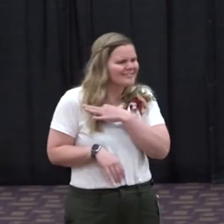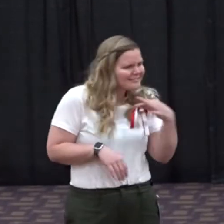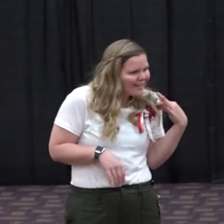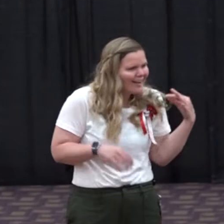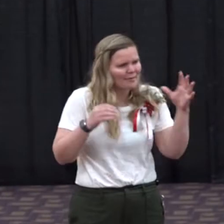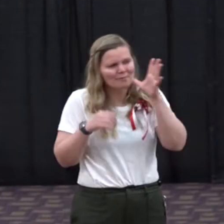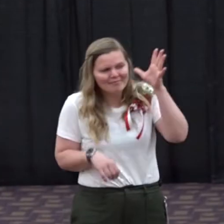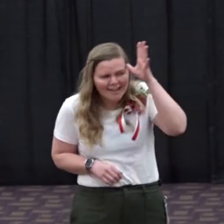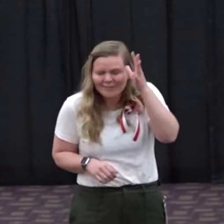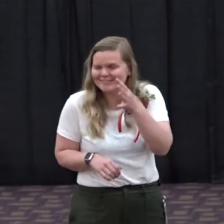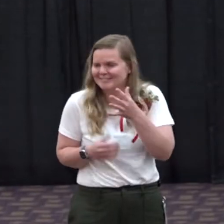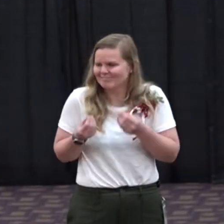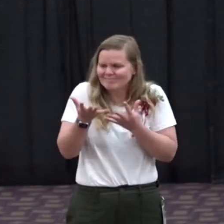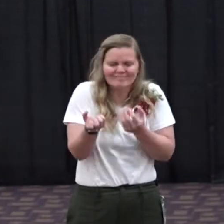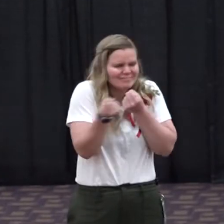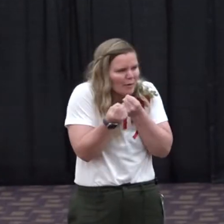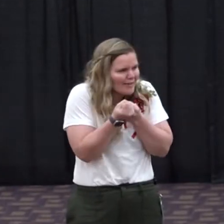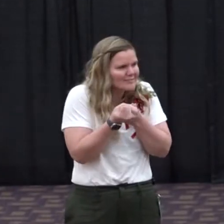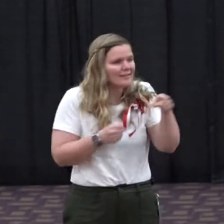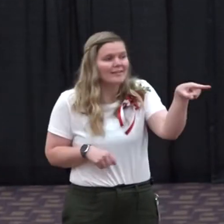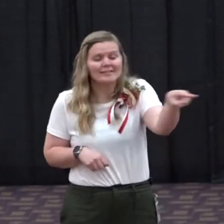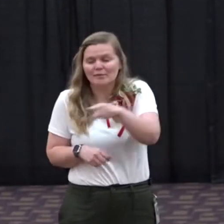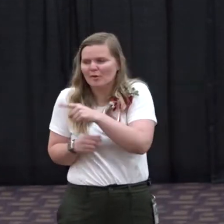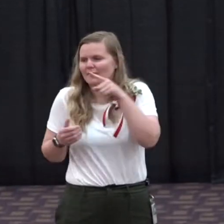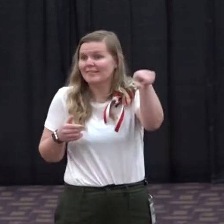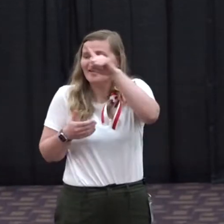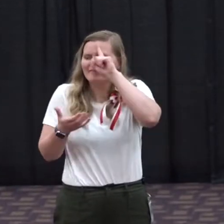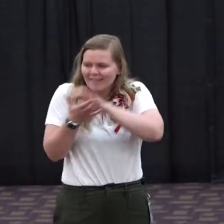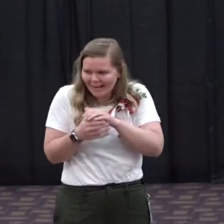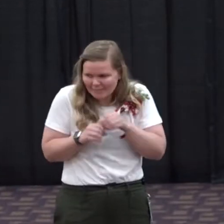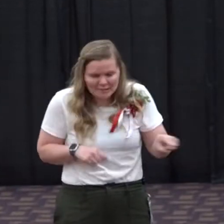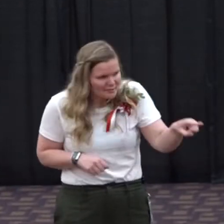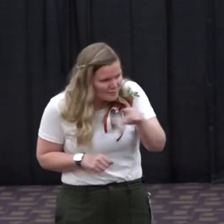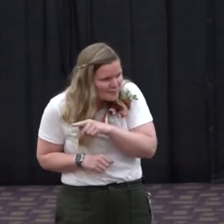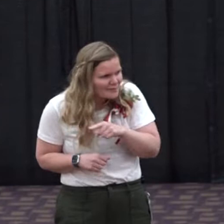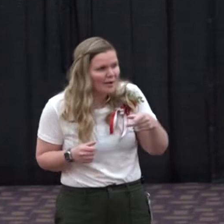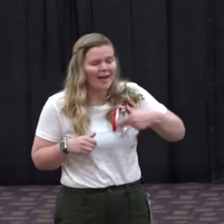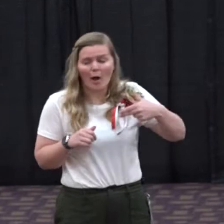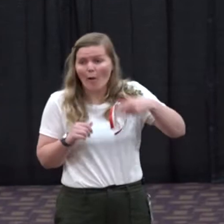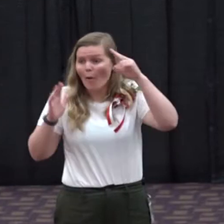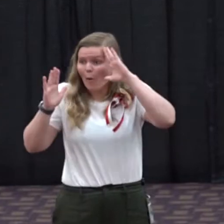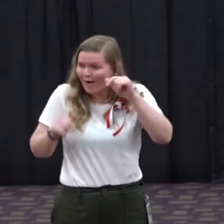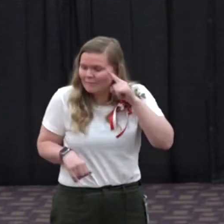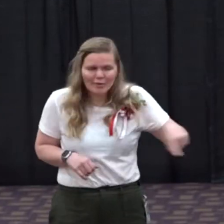I'm thankful for your teachers, staff, parents, everyone who has given you support and who has believed in you.